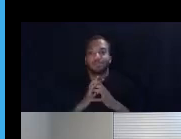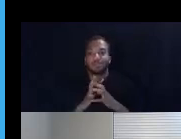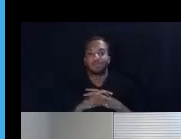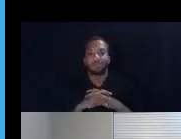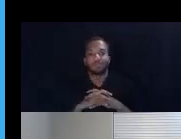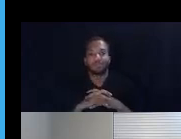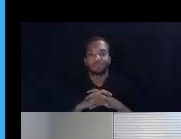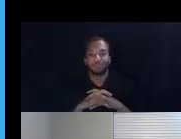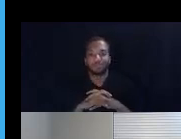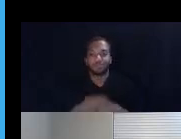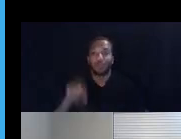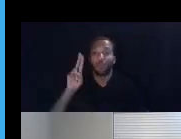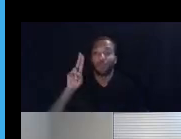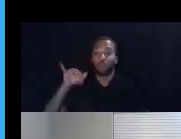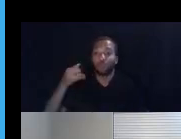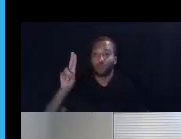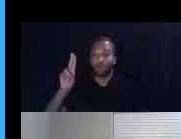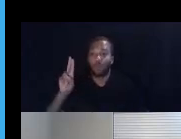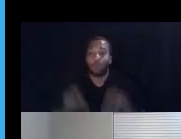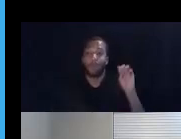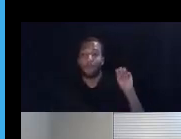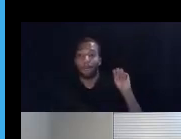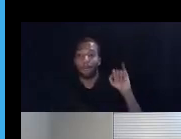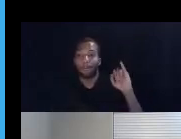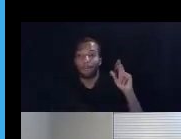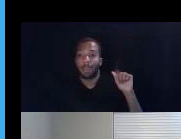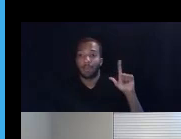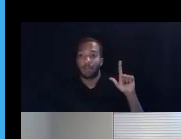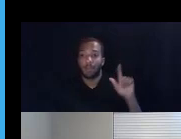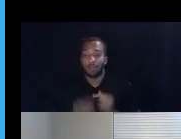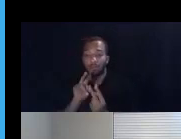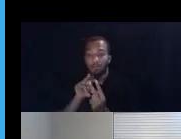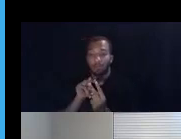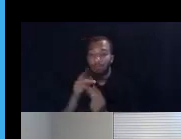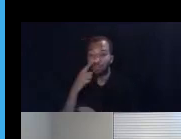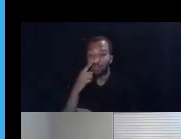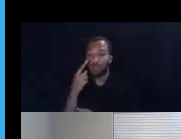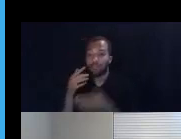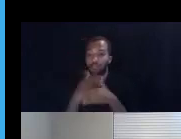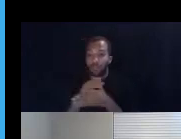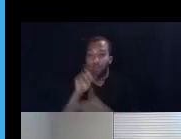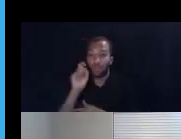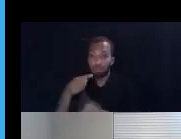Uju or Michael, are there any questions from folks listening in right now?